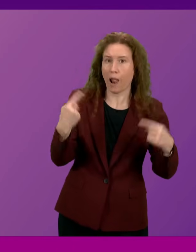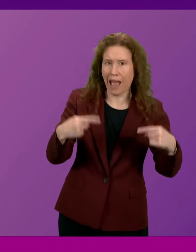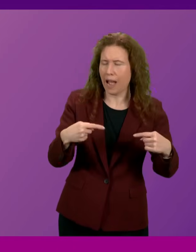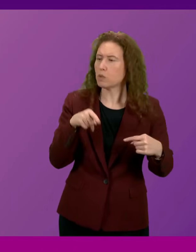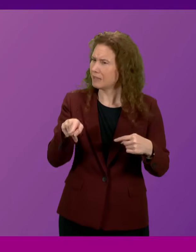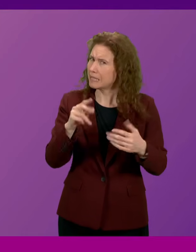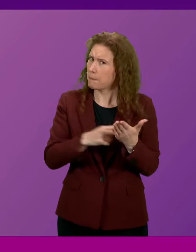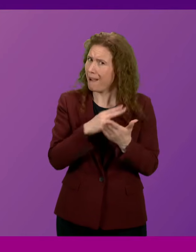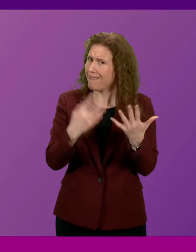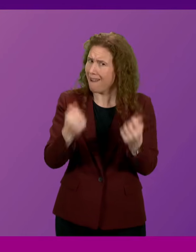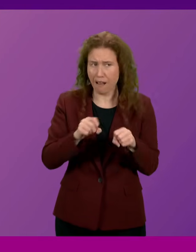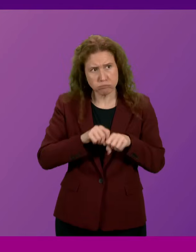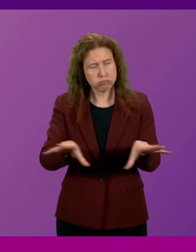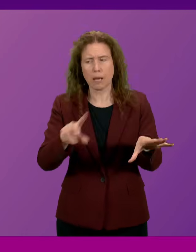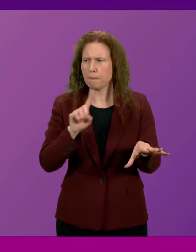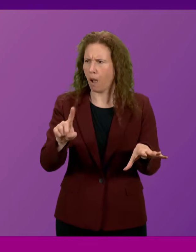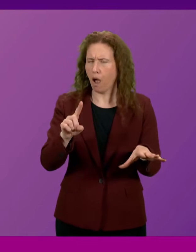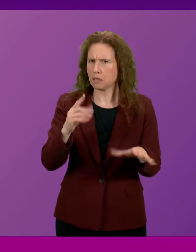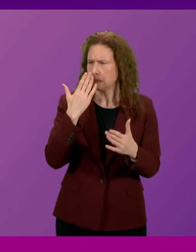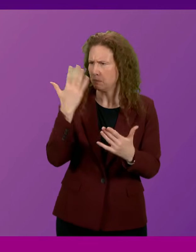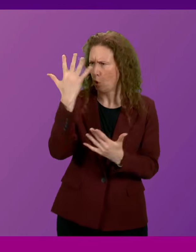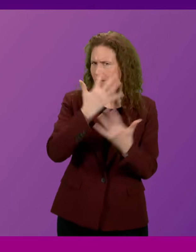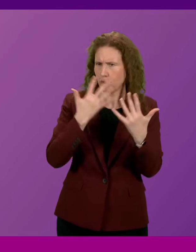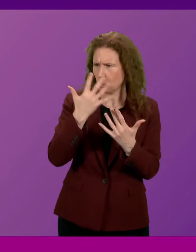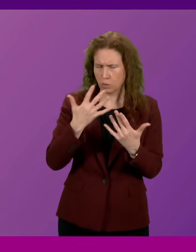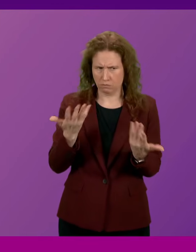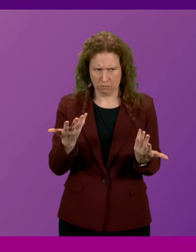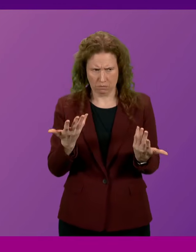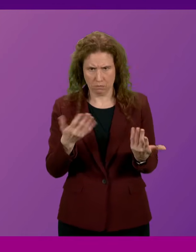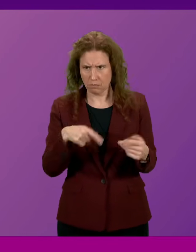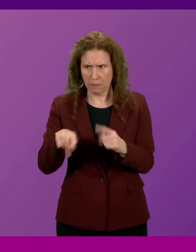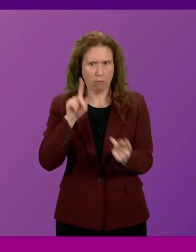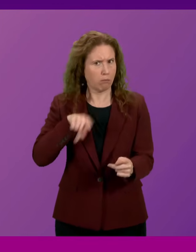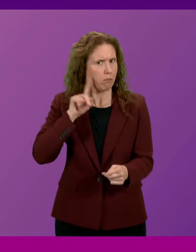However, there seems to be confusion about how it has been implemented. Constituents,